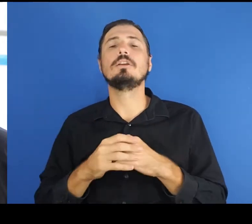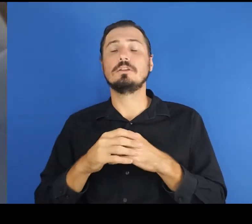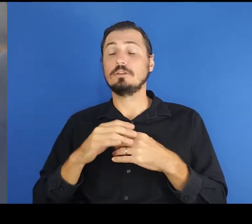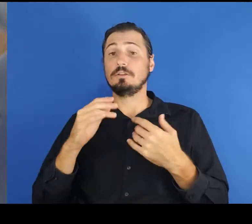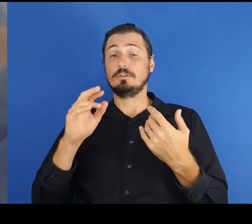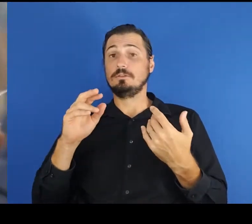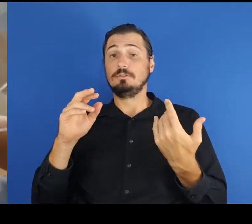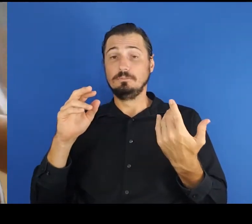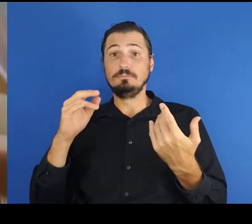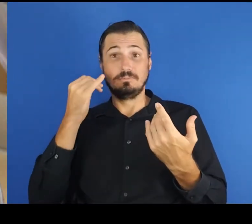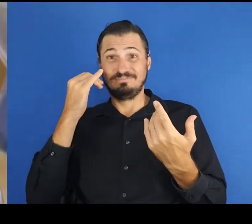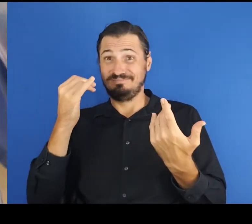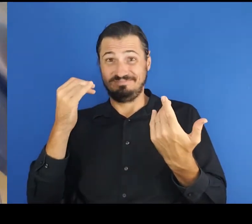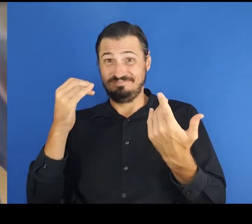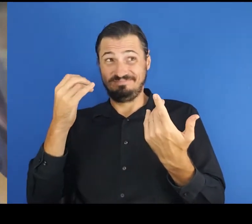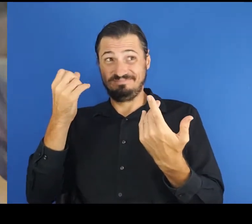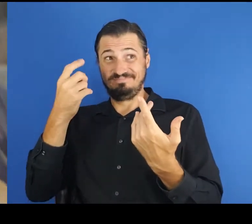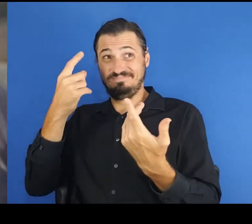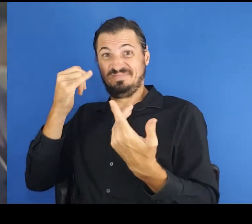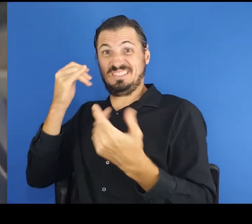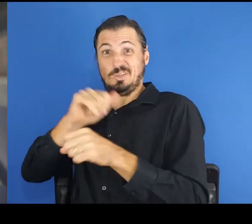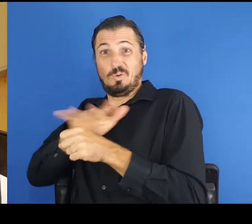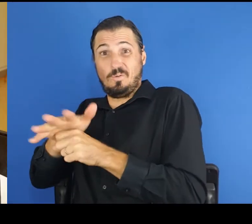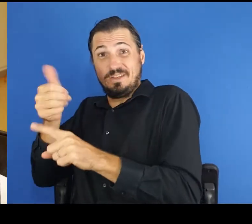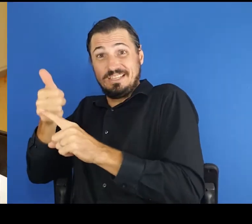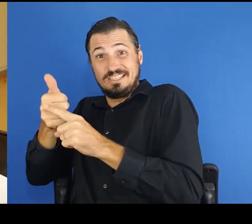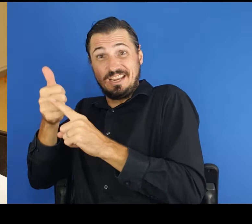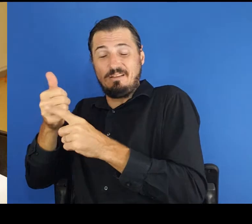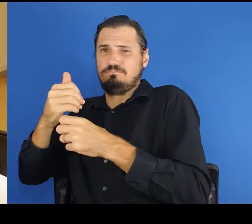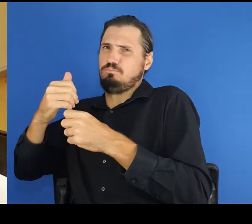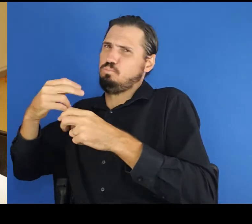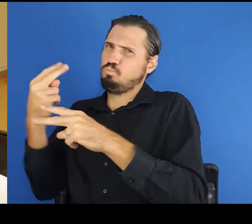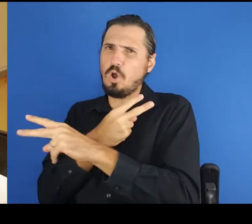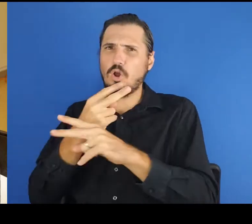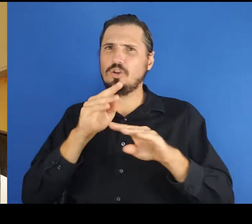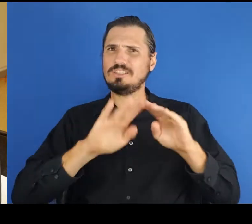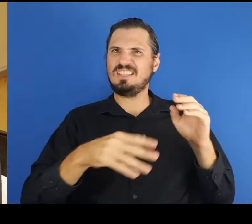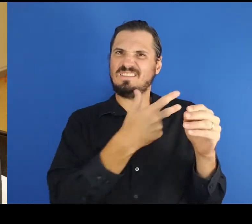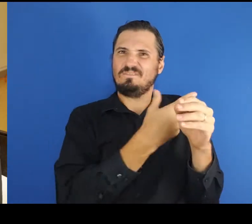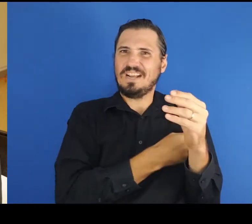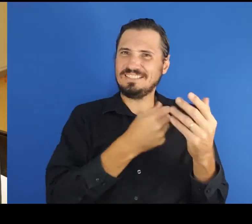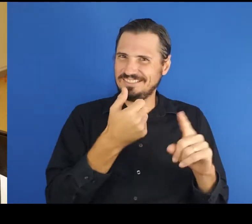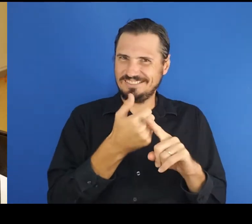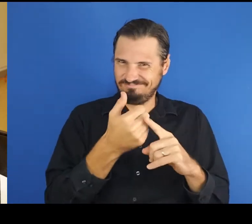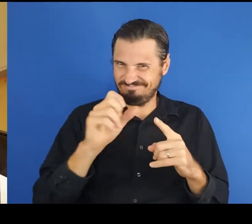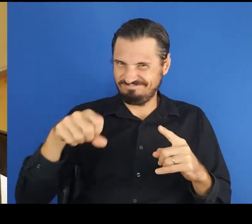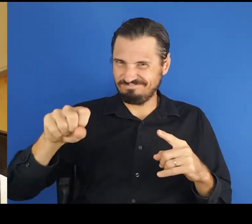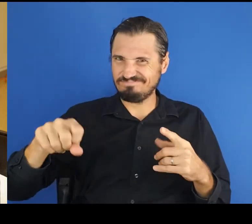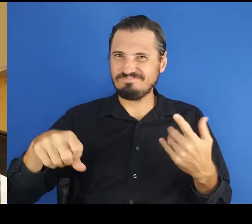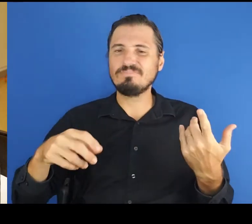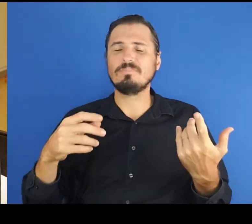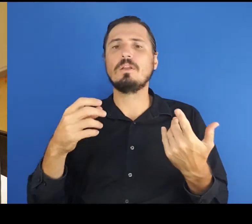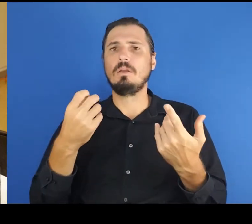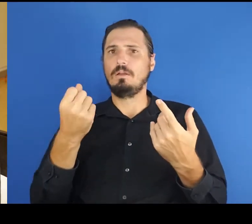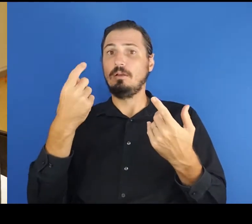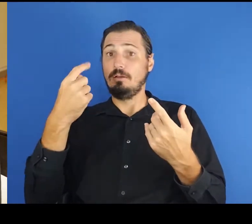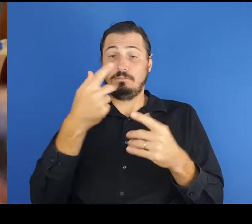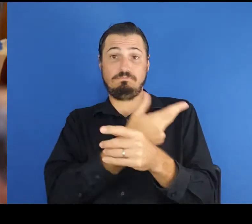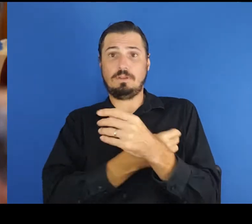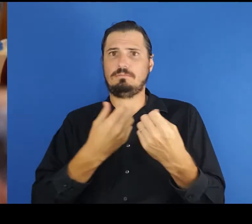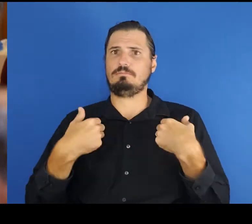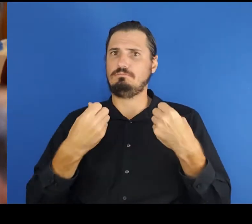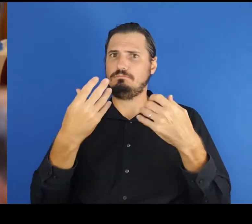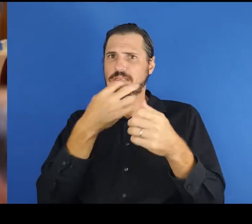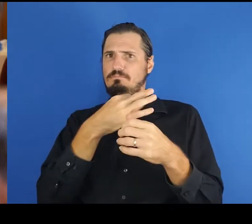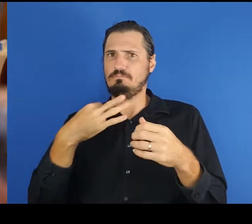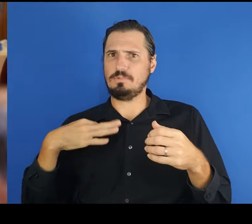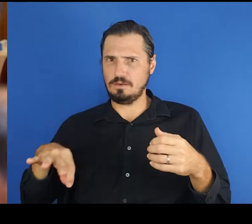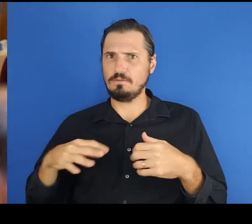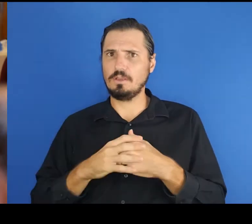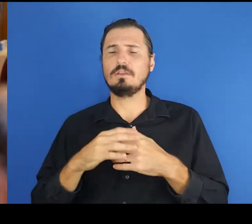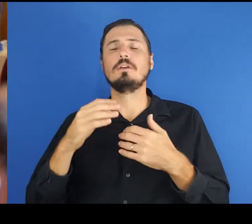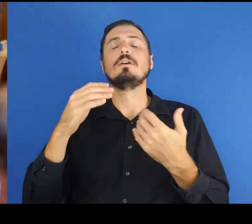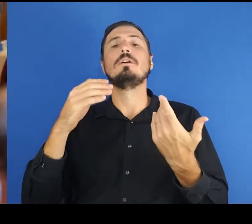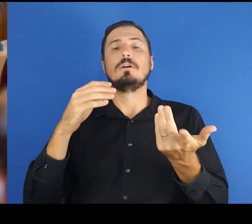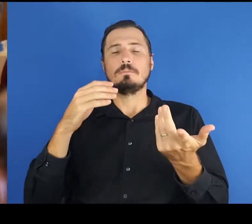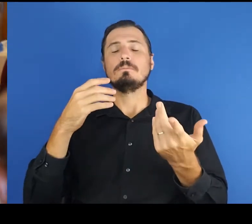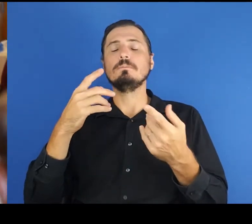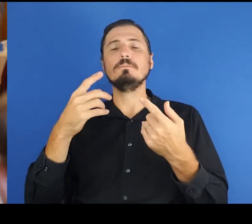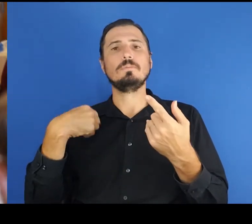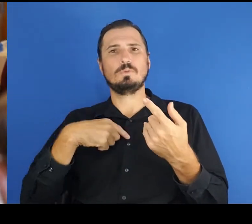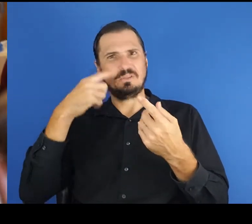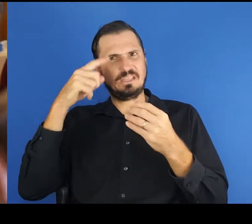of getting the disease is worse than the vaccine itself. Also, we must look at the benefits of getting vaccinated. As we talk about getting to herd immunity, you will see that many of our policy